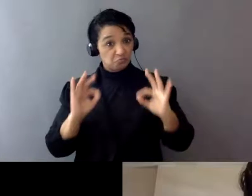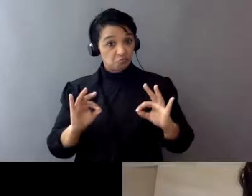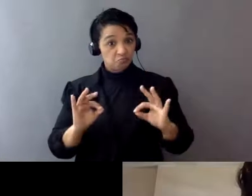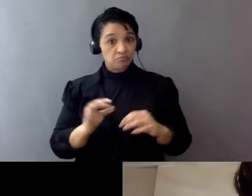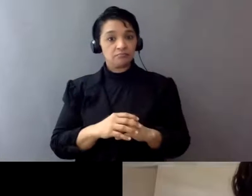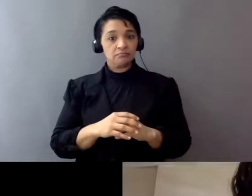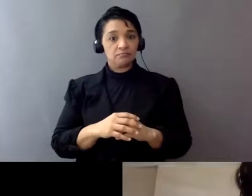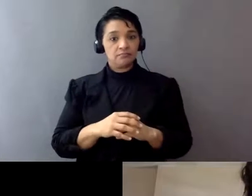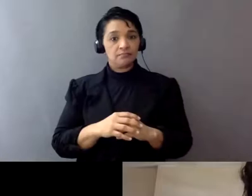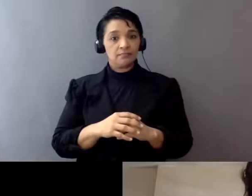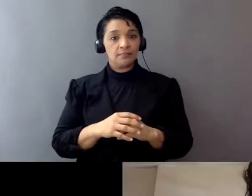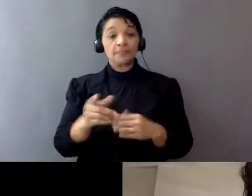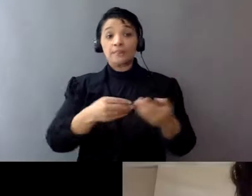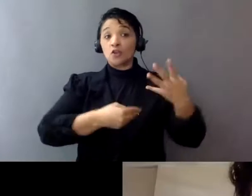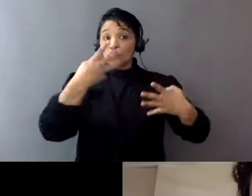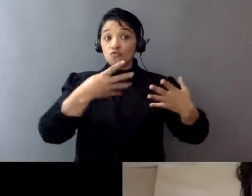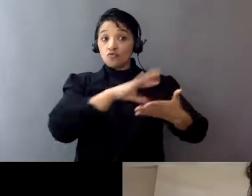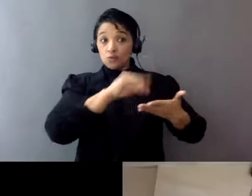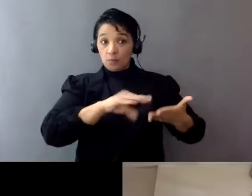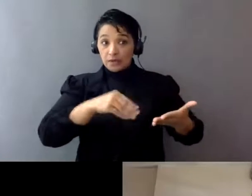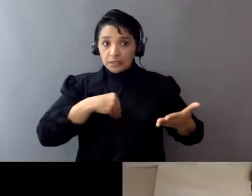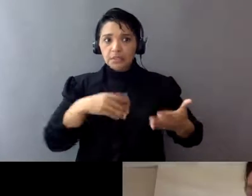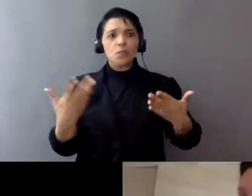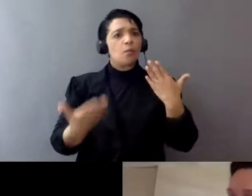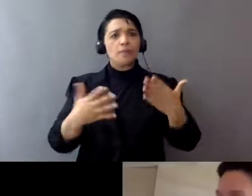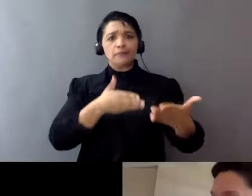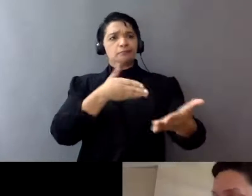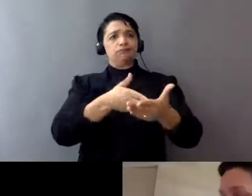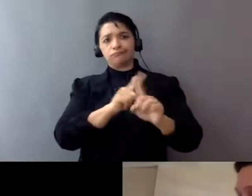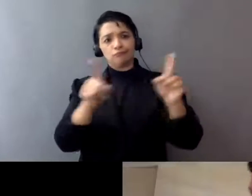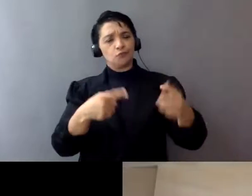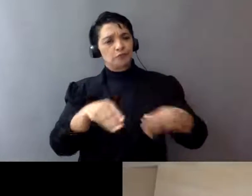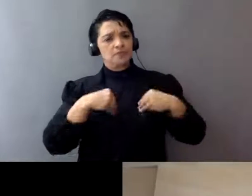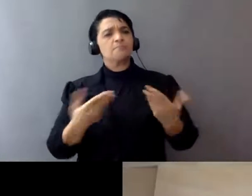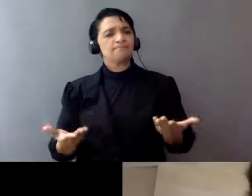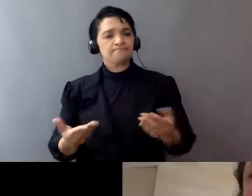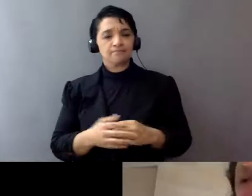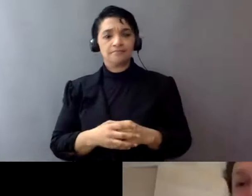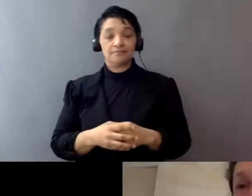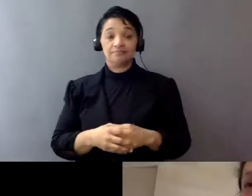Do they accept the reports or were there challenges? So, we have about five minutes.